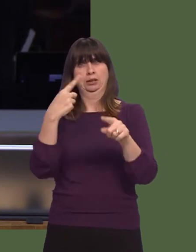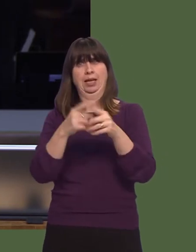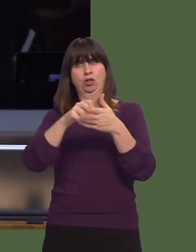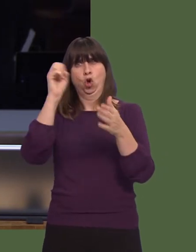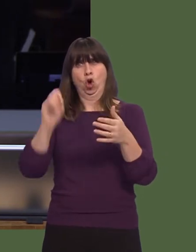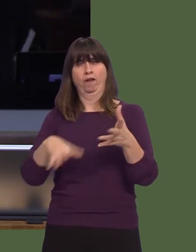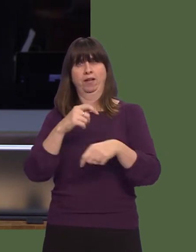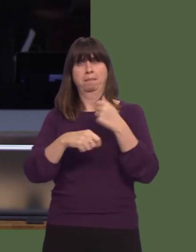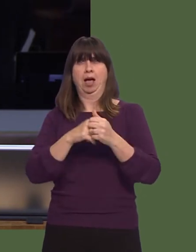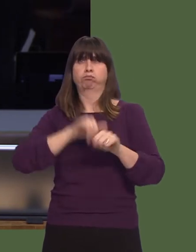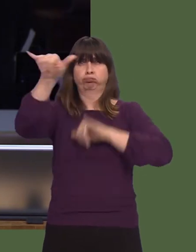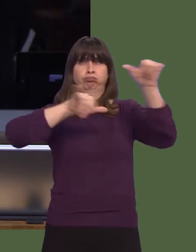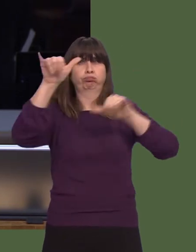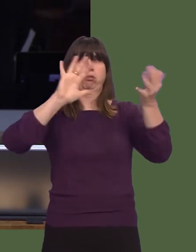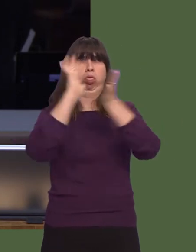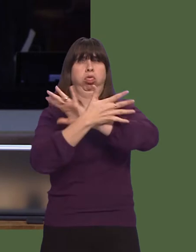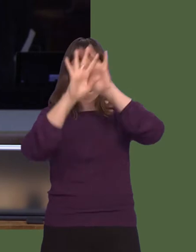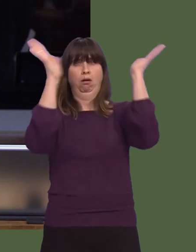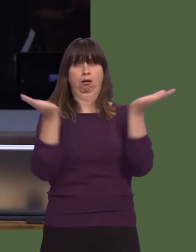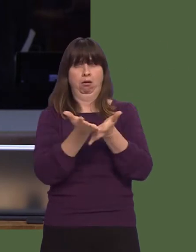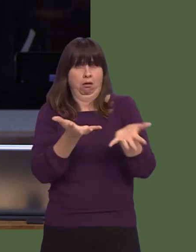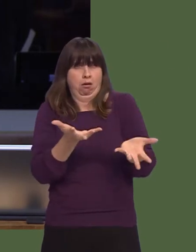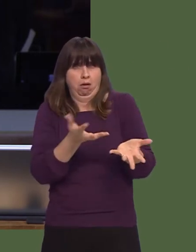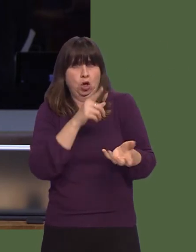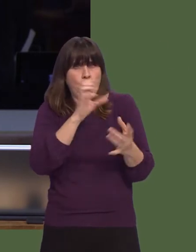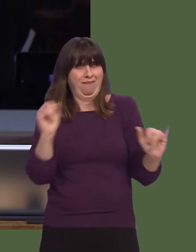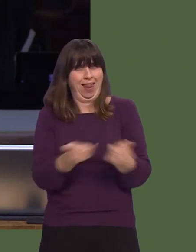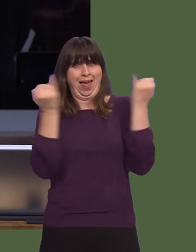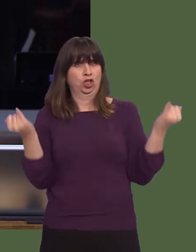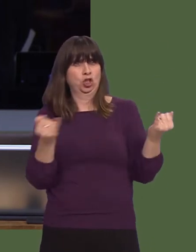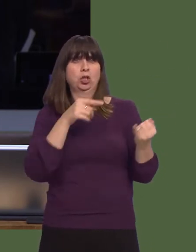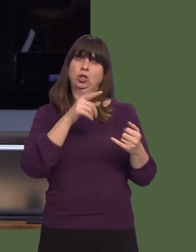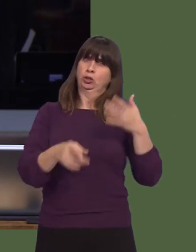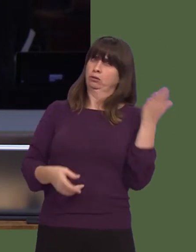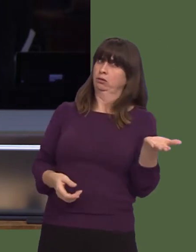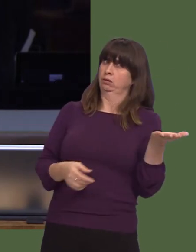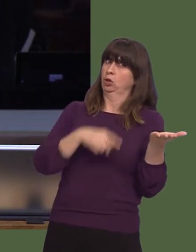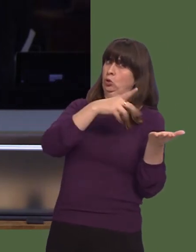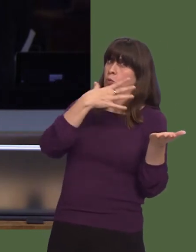of the environment. So, how does the abolition of air passenger duty on long haul flightsóhow